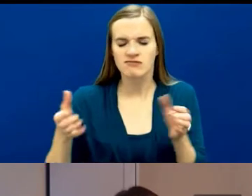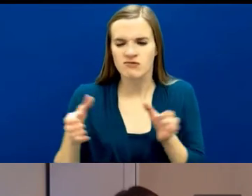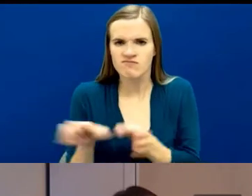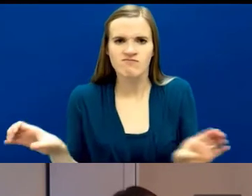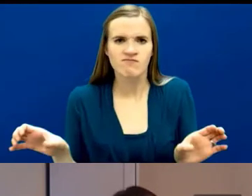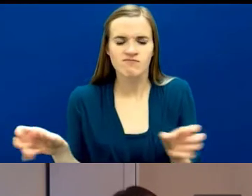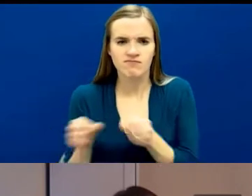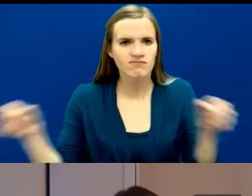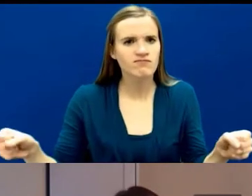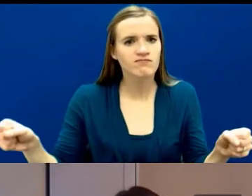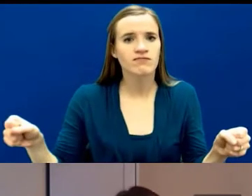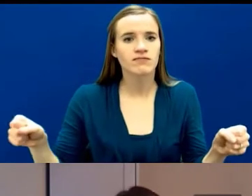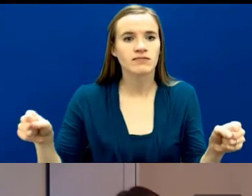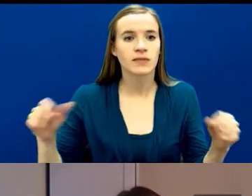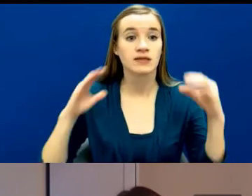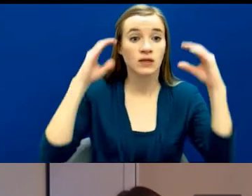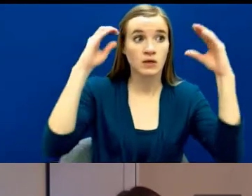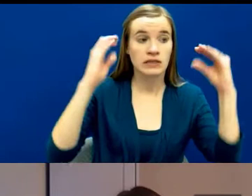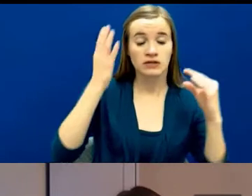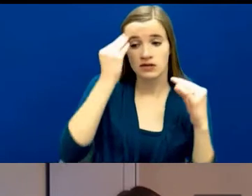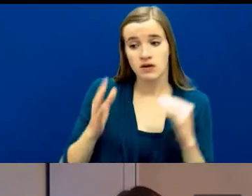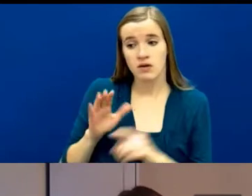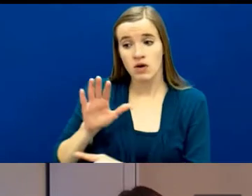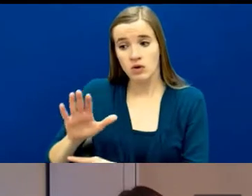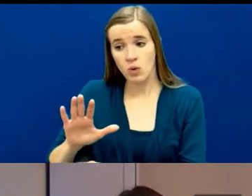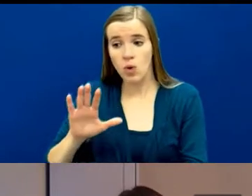tell my mom that Kaylee had to go to one school, and I would have to go to